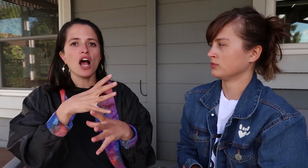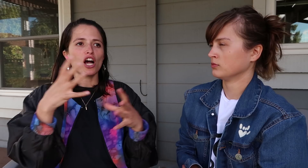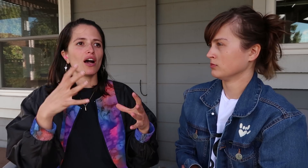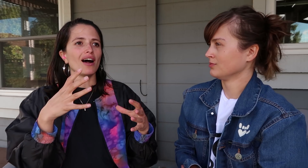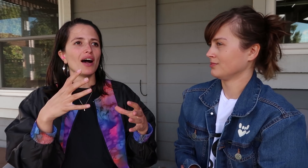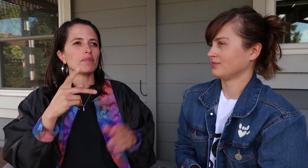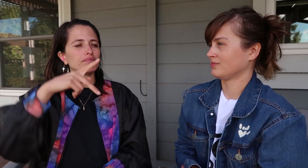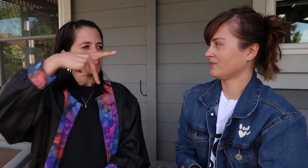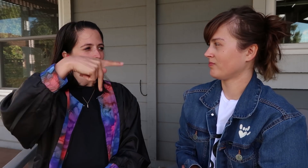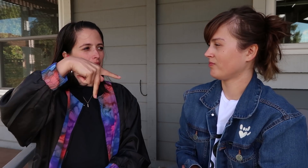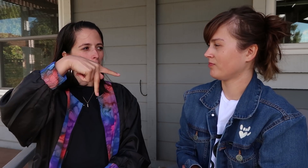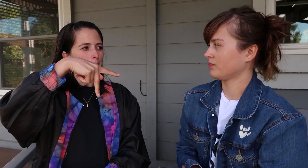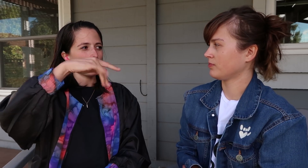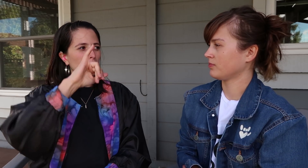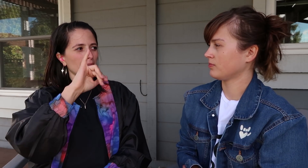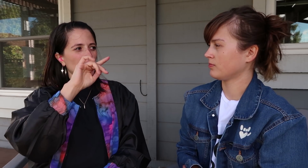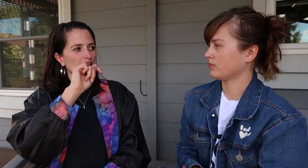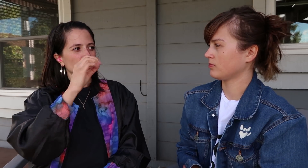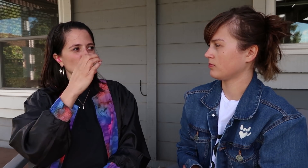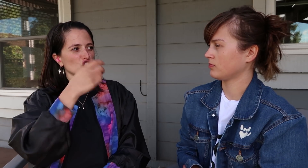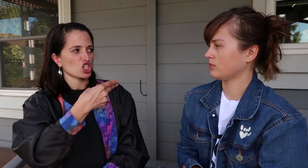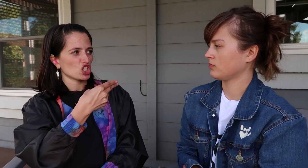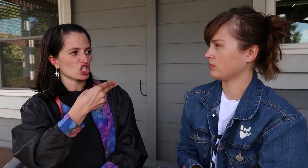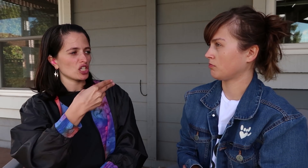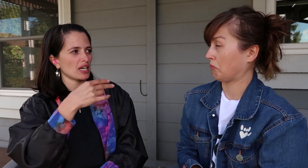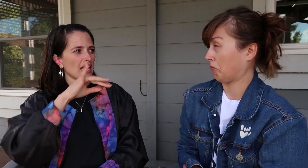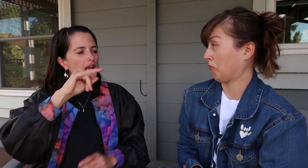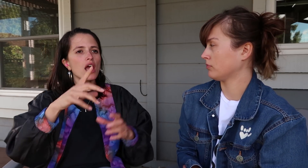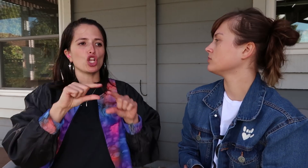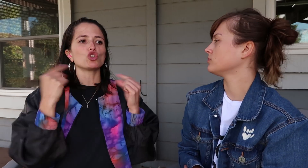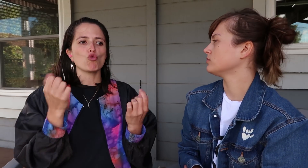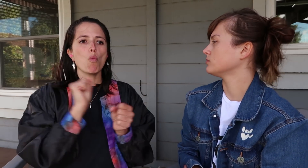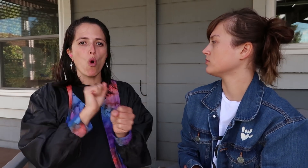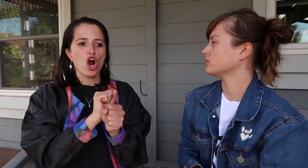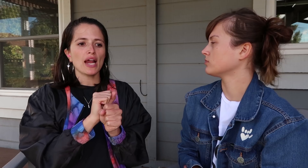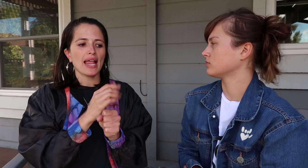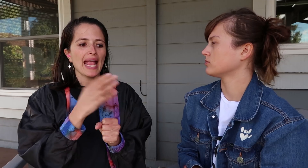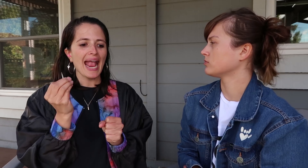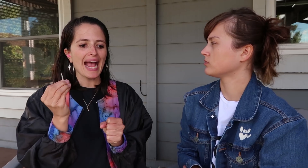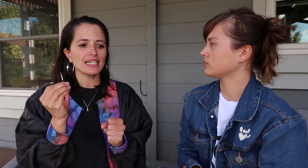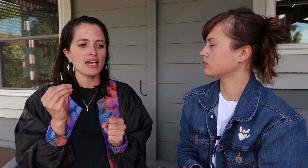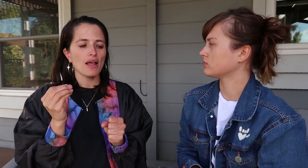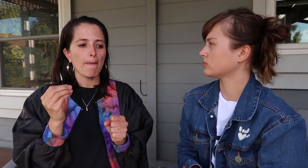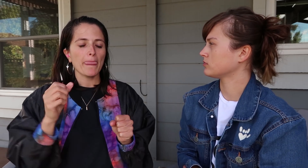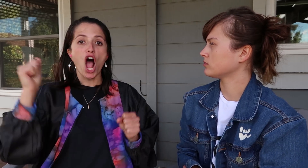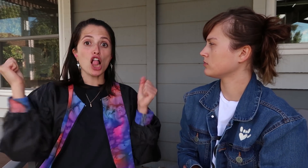And they do a lot of story pitching. But they do a lot of group work